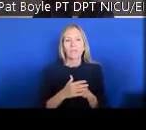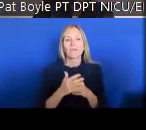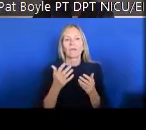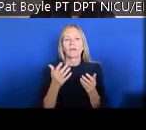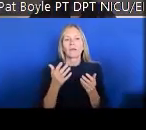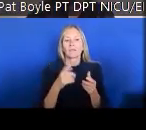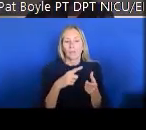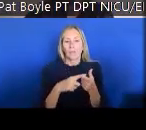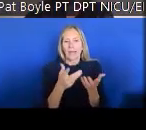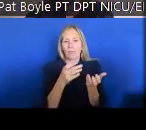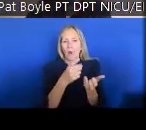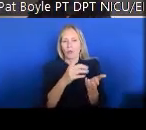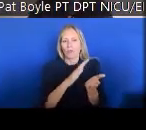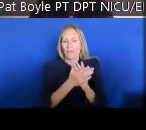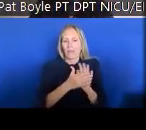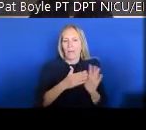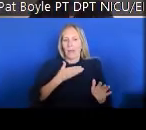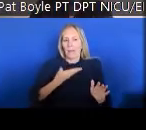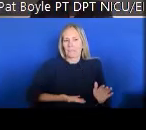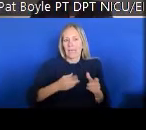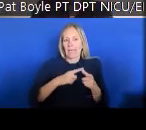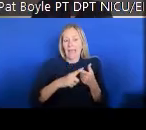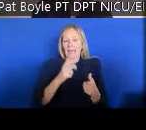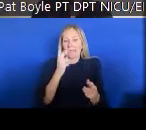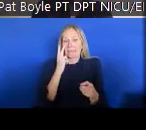upset and see if she'll calm down to some of the things I can